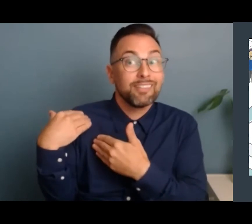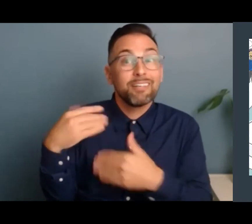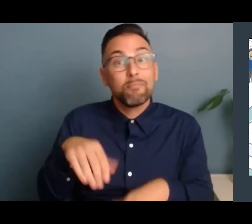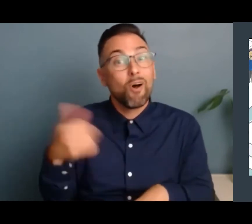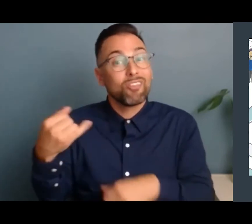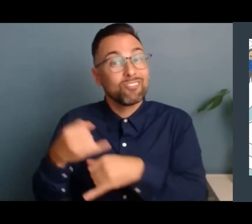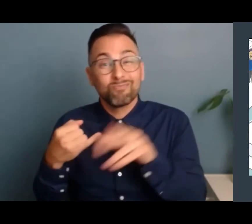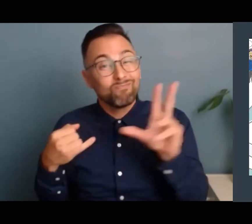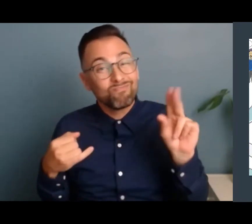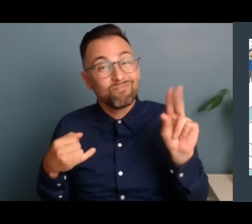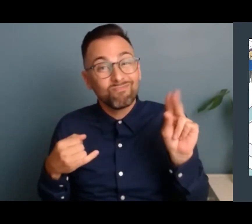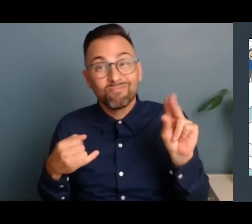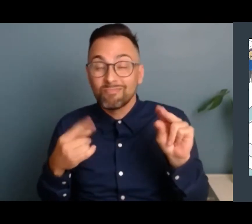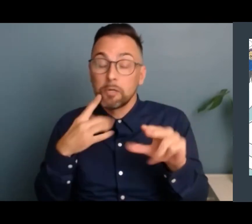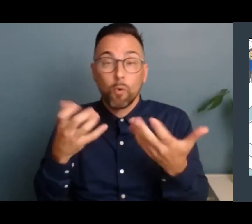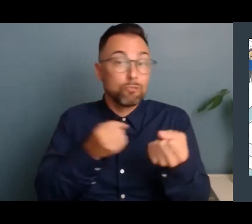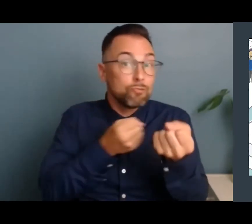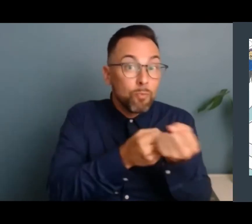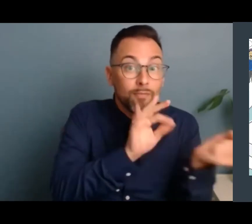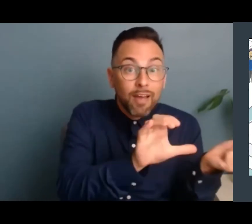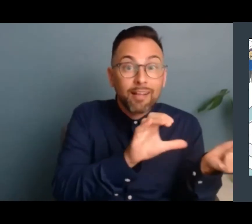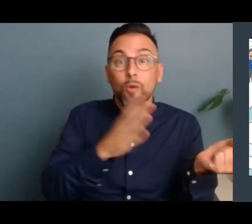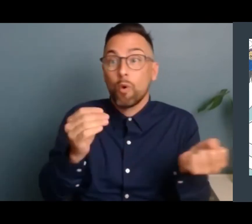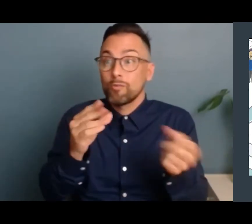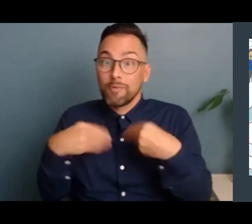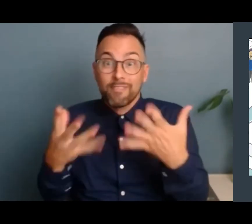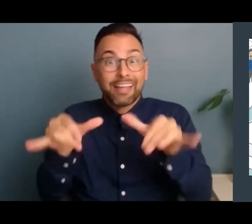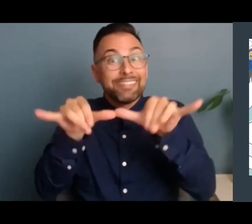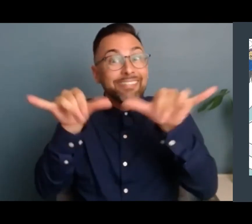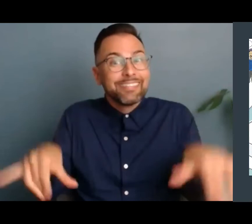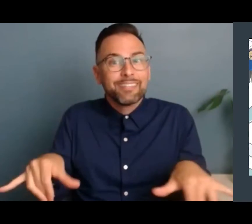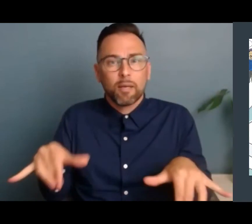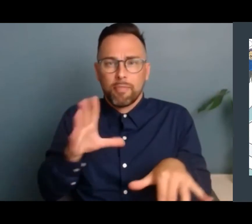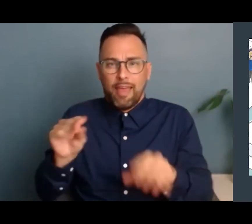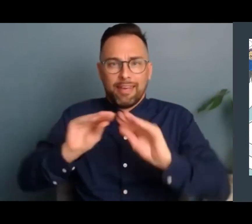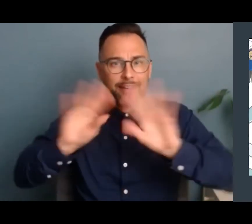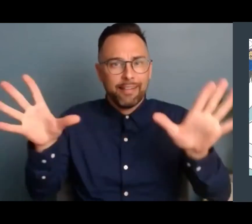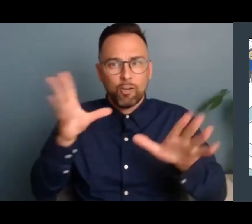is responsible for captioning. Some indicated that they provide support to faculty,